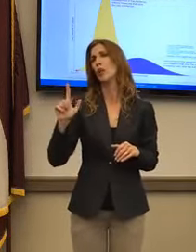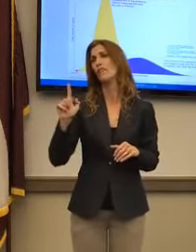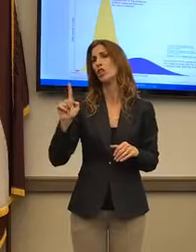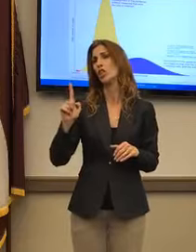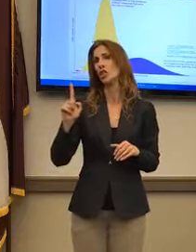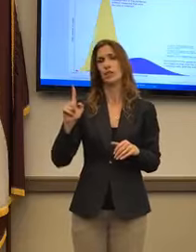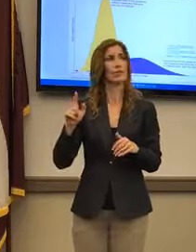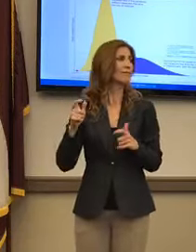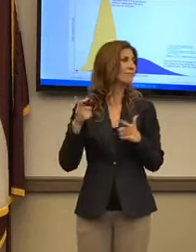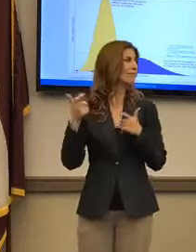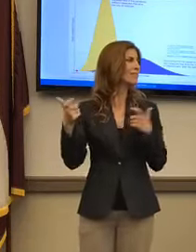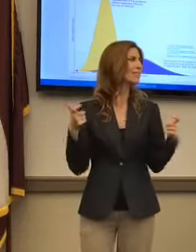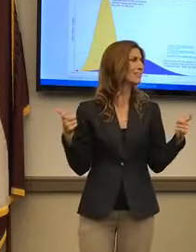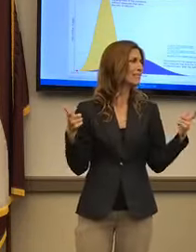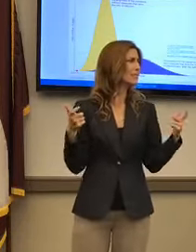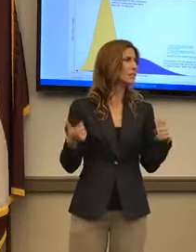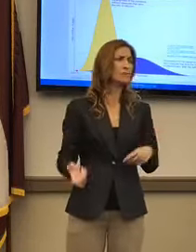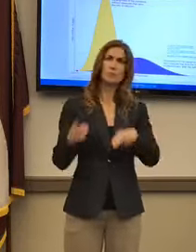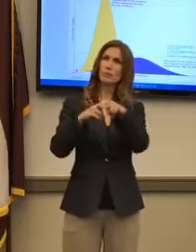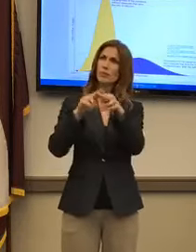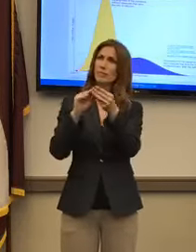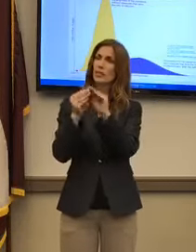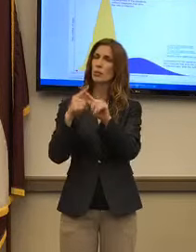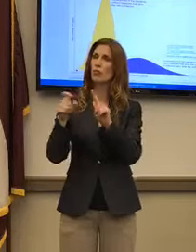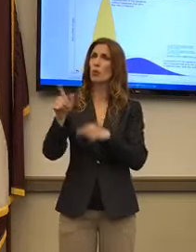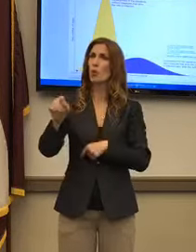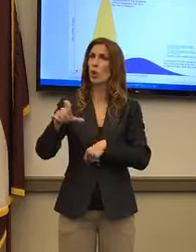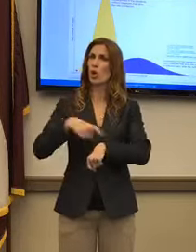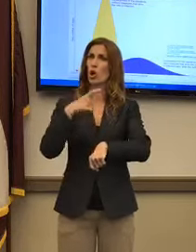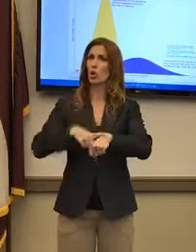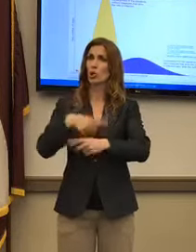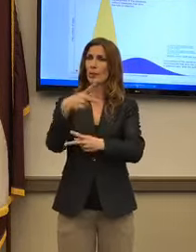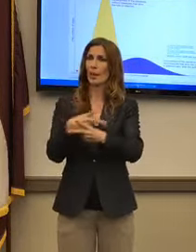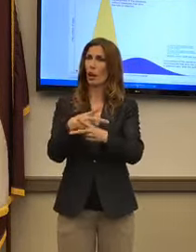big increase in numbers from our long-term care facilities and it was